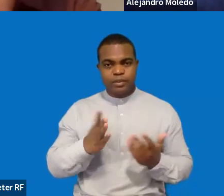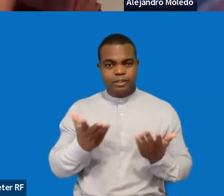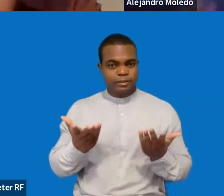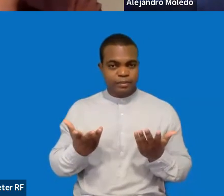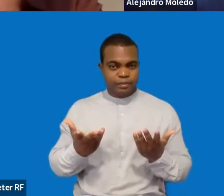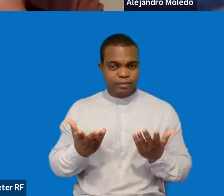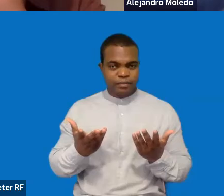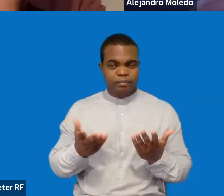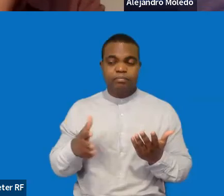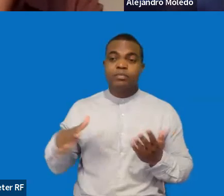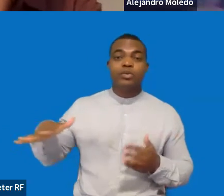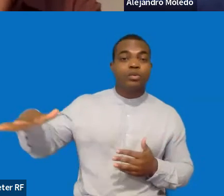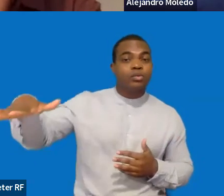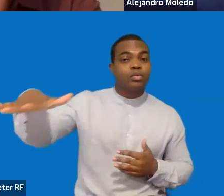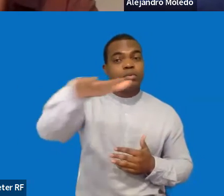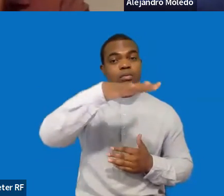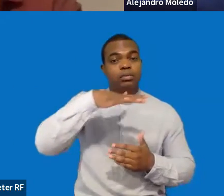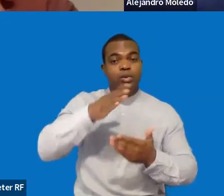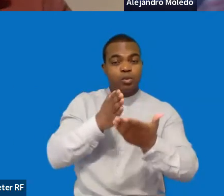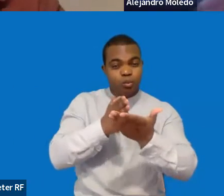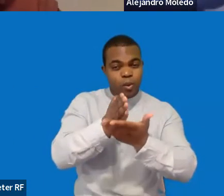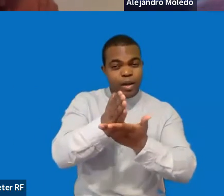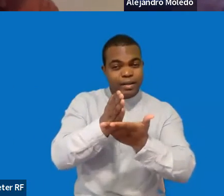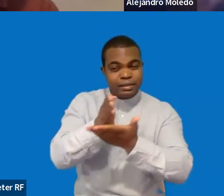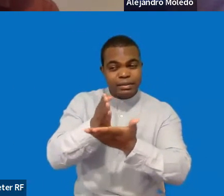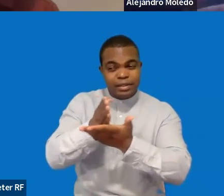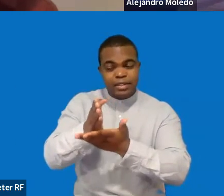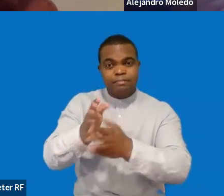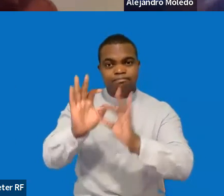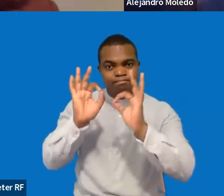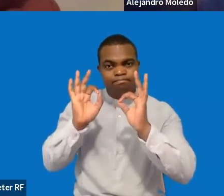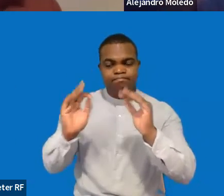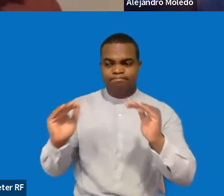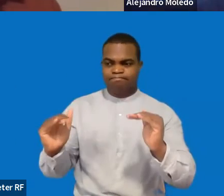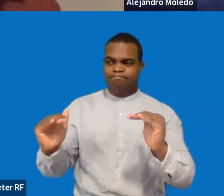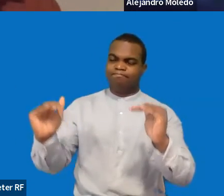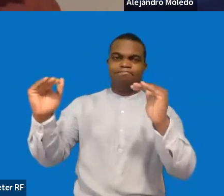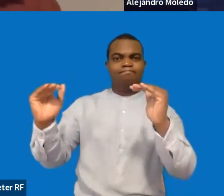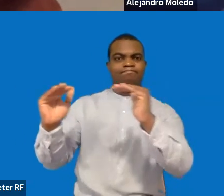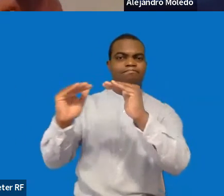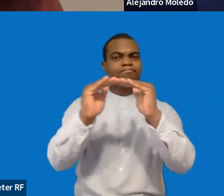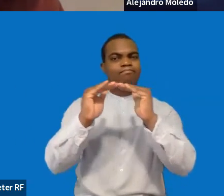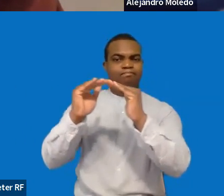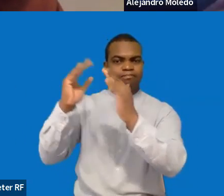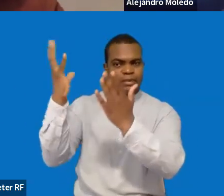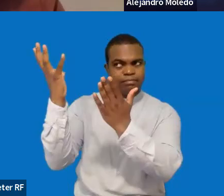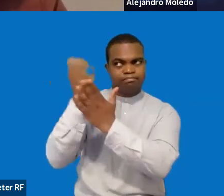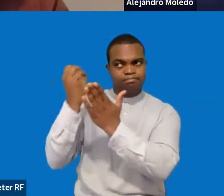concerning passengers rights, for example, so your right to access assistance in an airport or station,